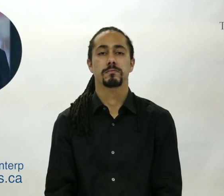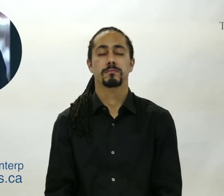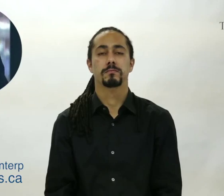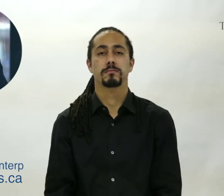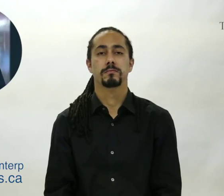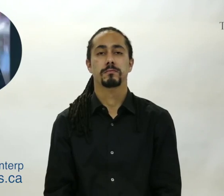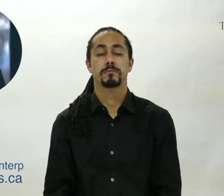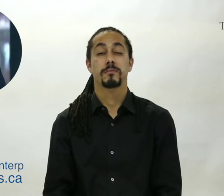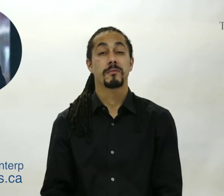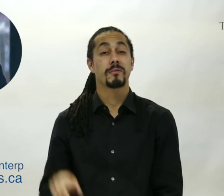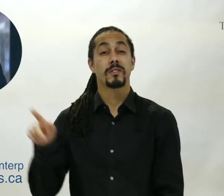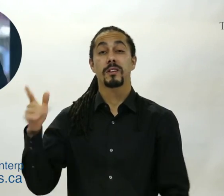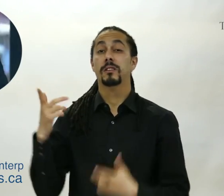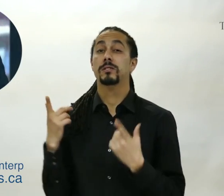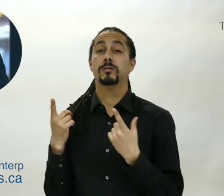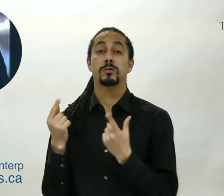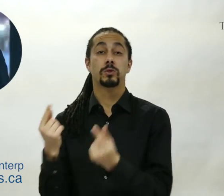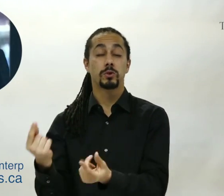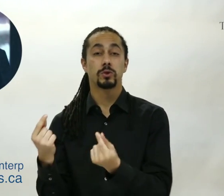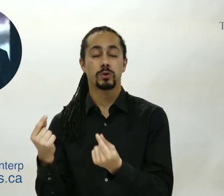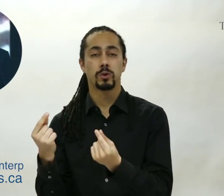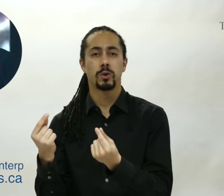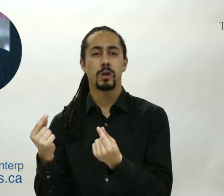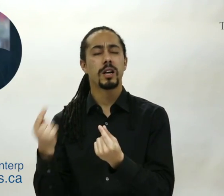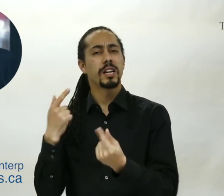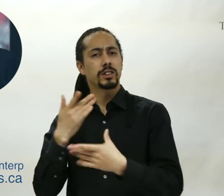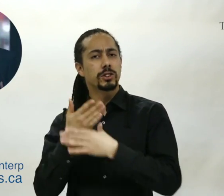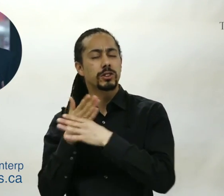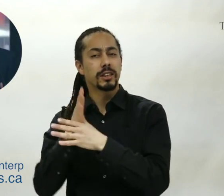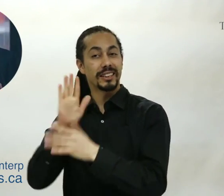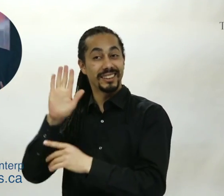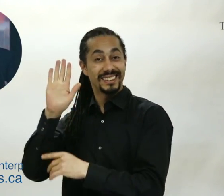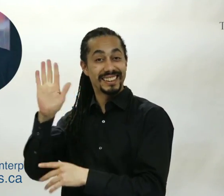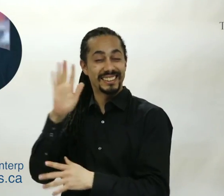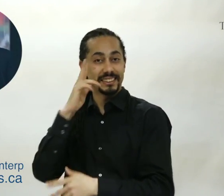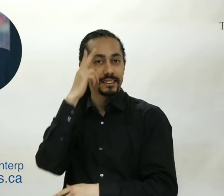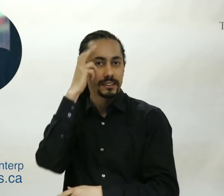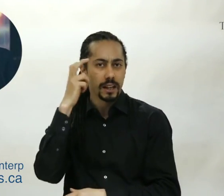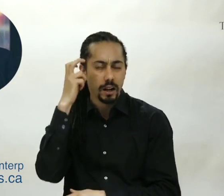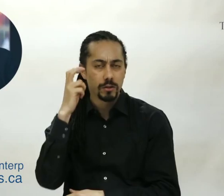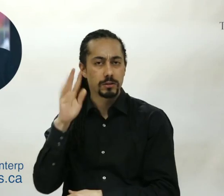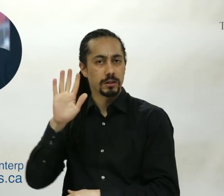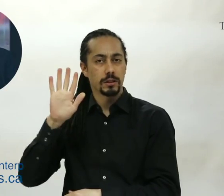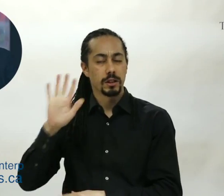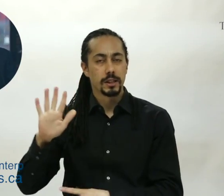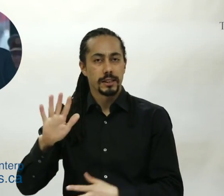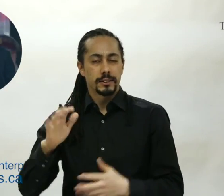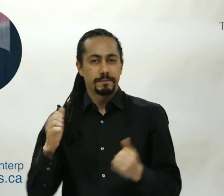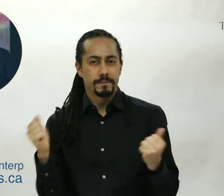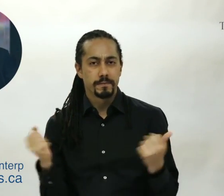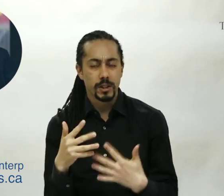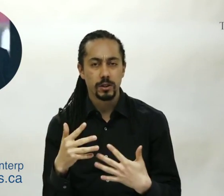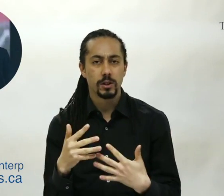his doubts and his fears; his miscalculations along with his